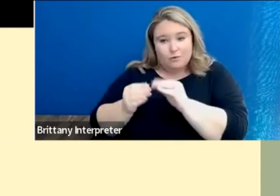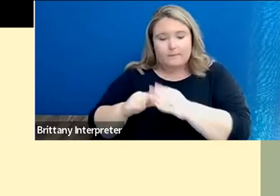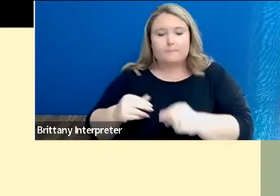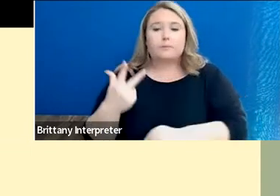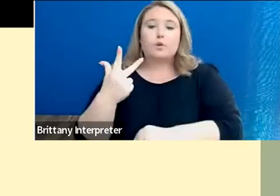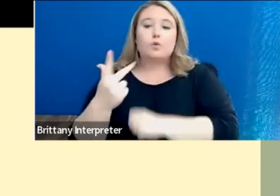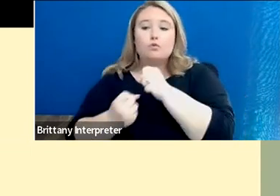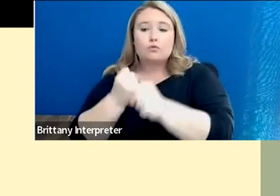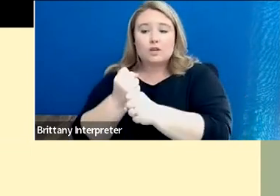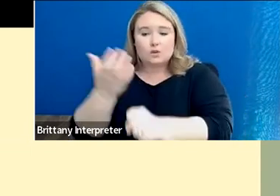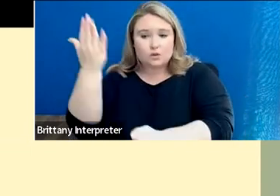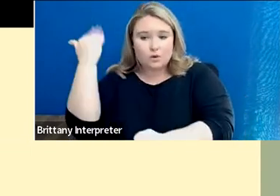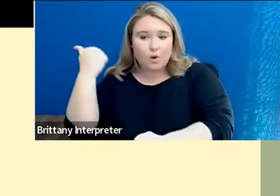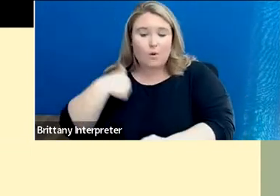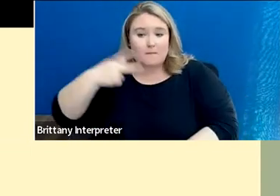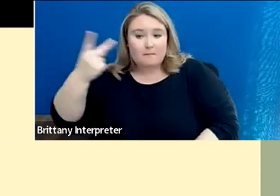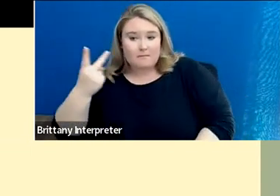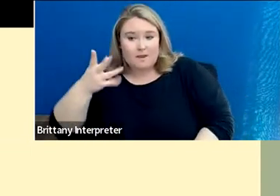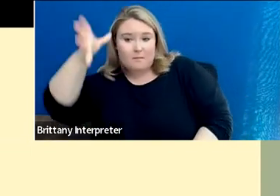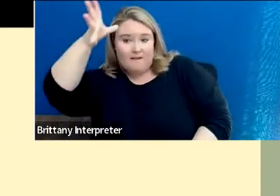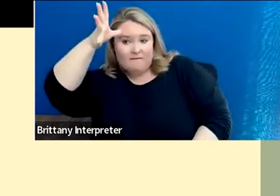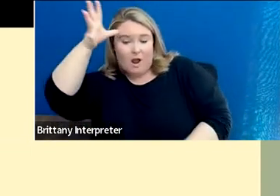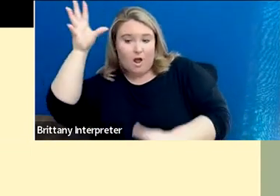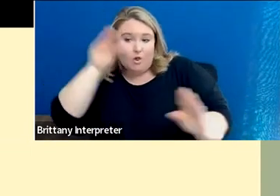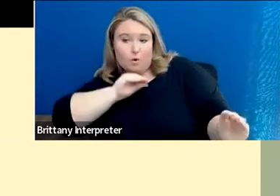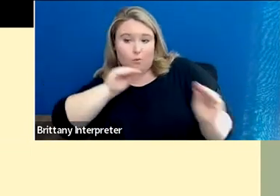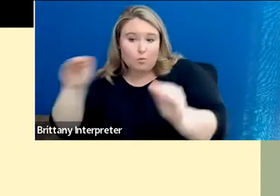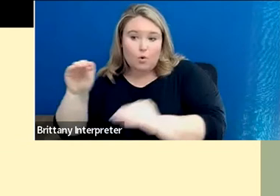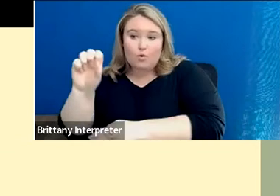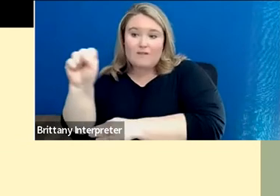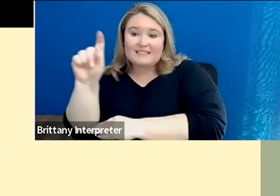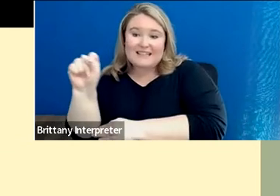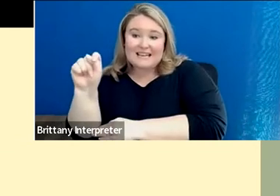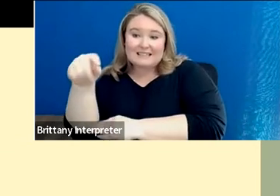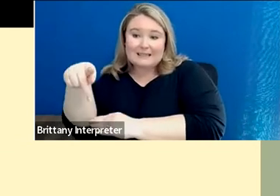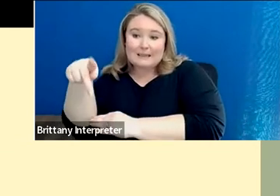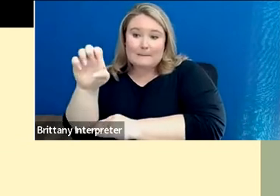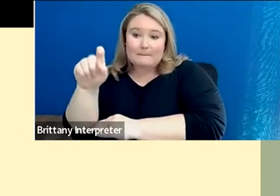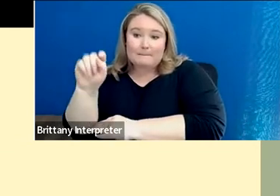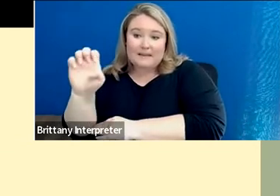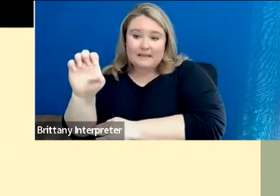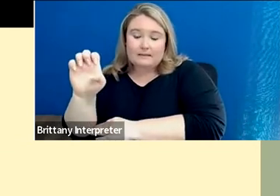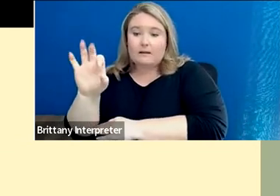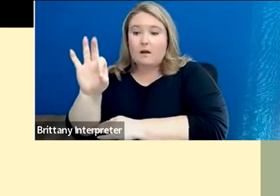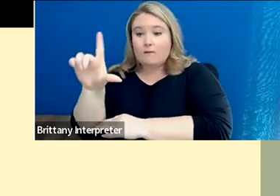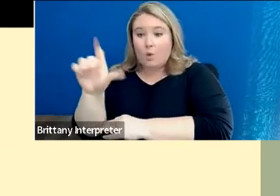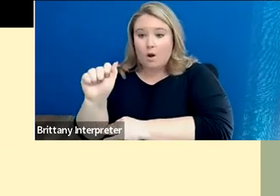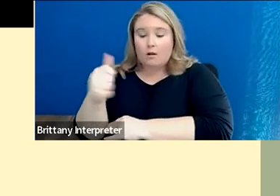from South Florida to St. Petersburg, Florida. We had to live in a high rise. My father had severe illnesses during this time,